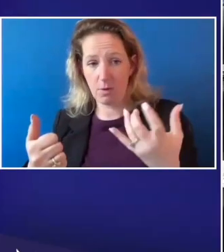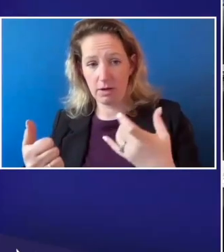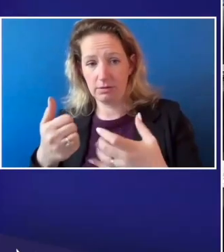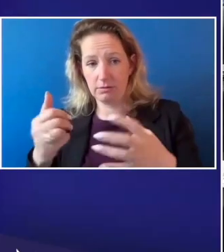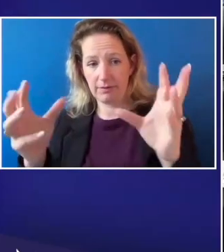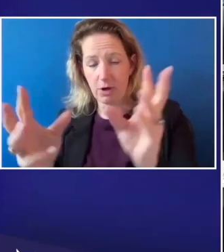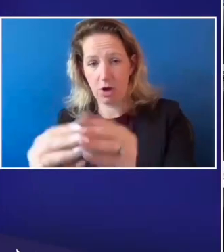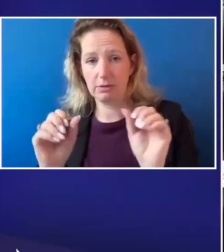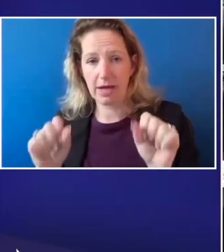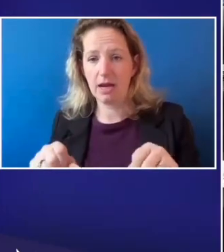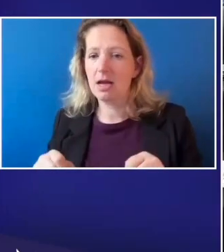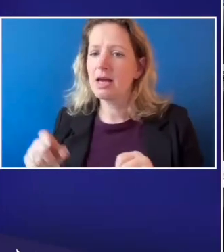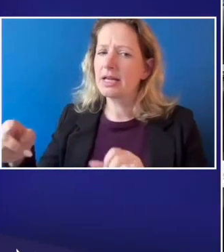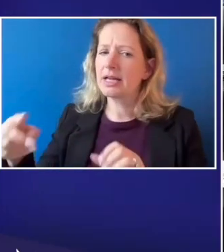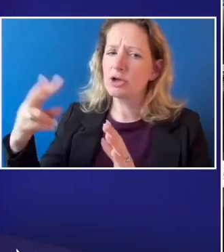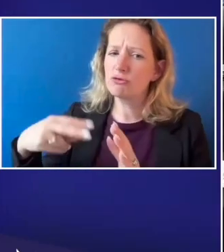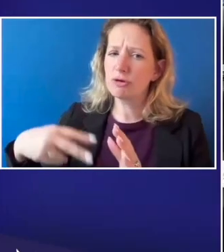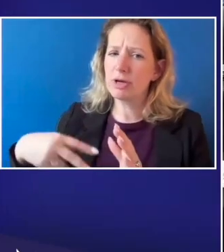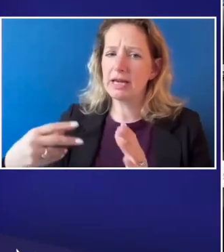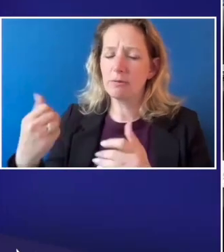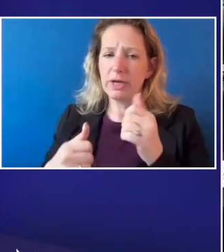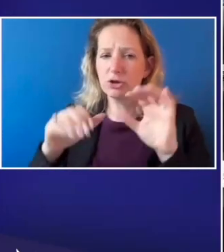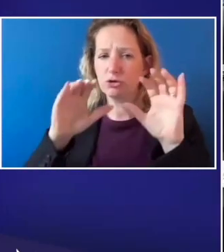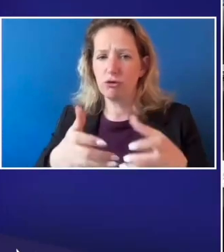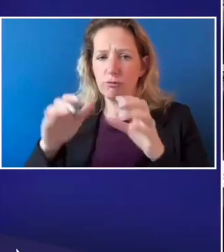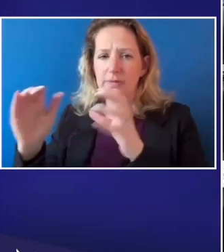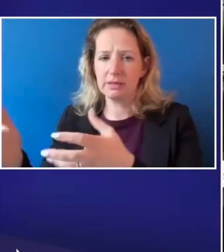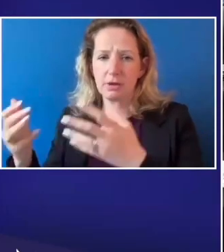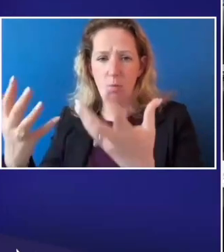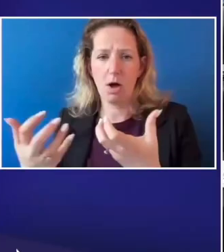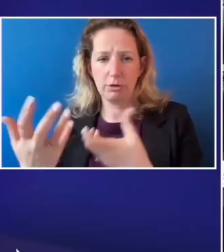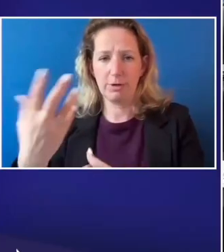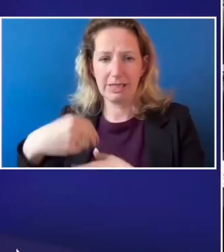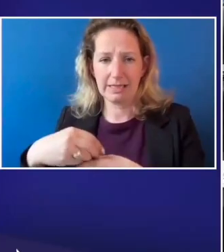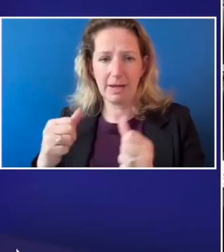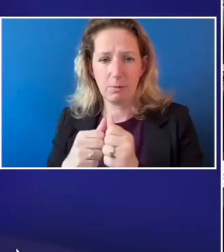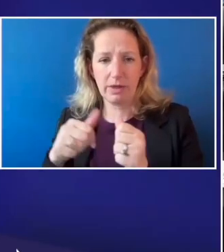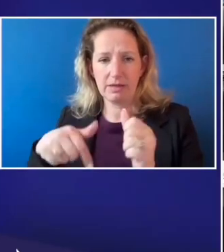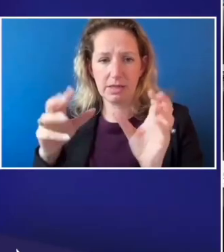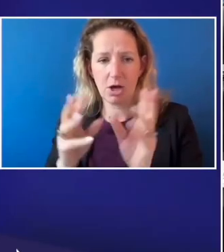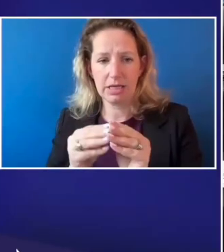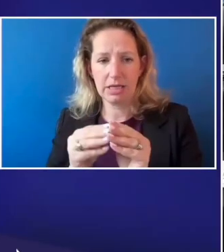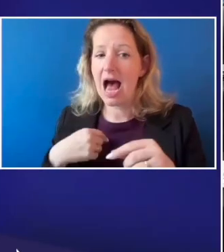Can you read aloud the constituency groups that you would like to participate in this caucus? I need to switch because Bill needs to do that.